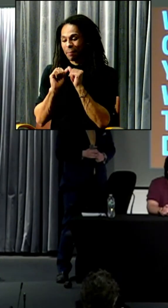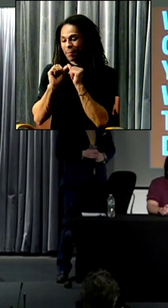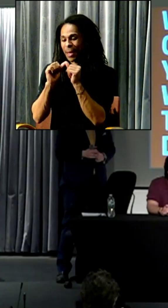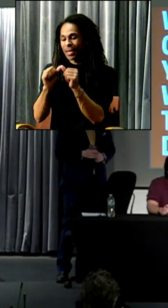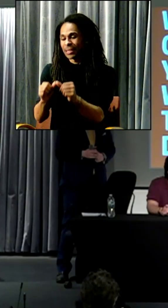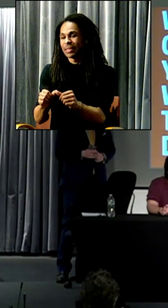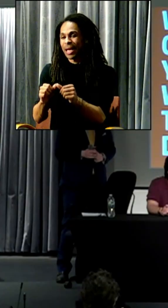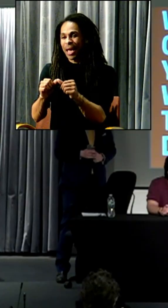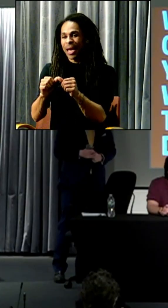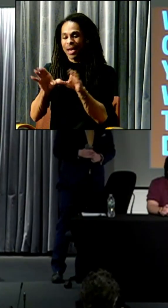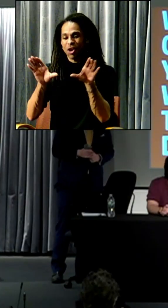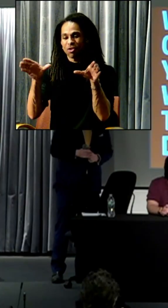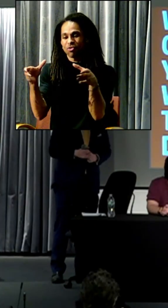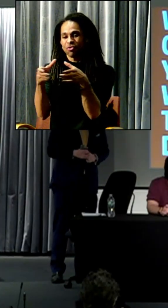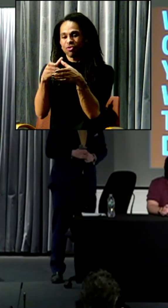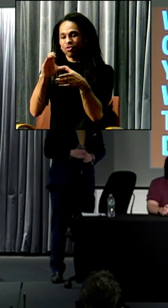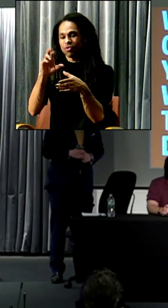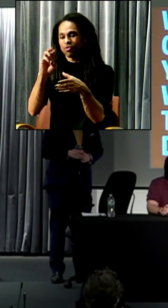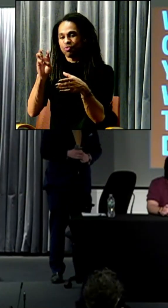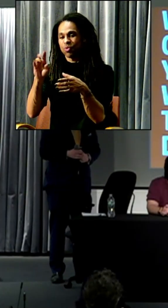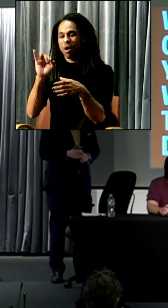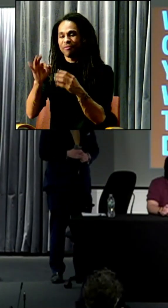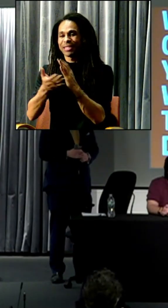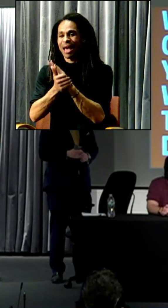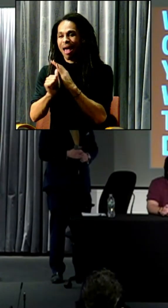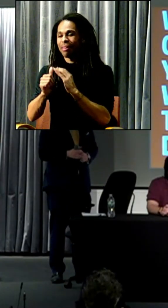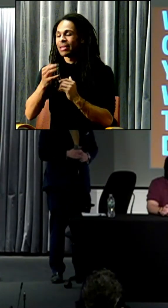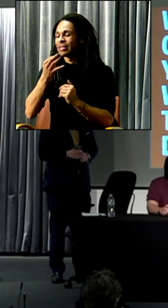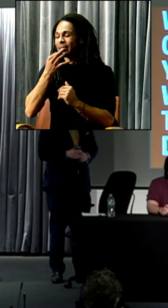People make the city work. People make decisions that impact all of us.